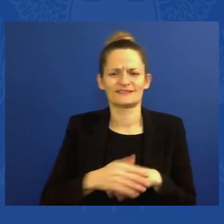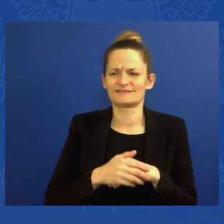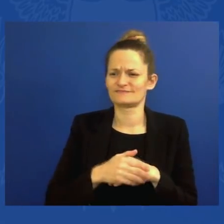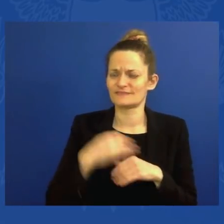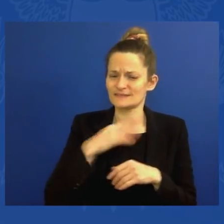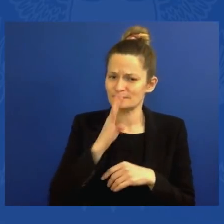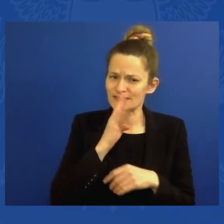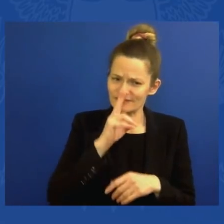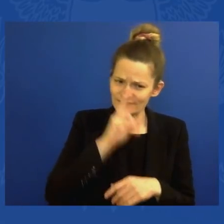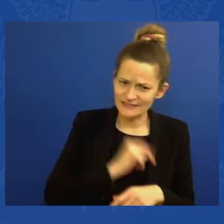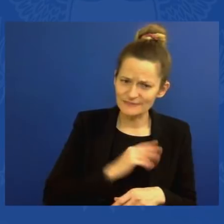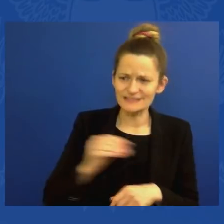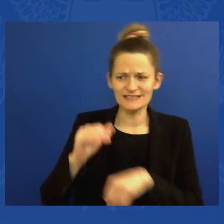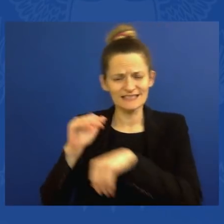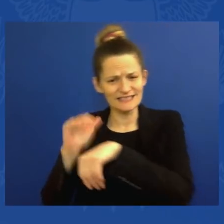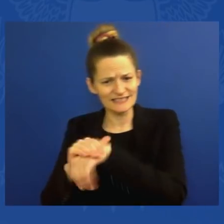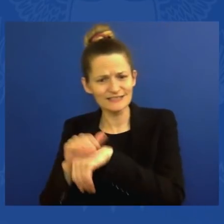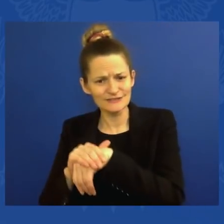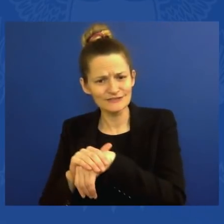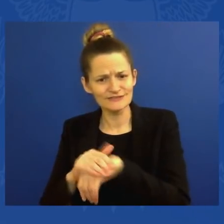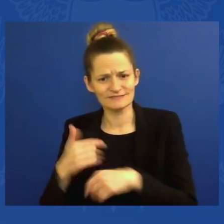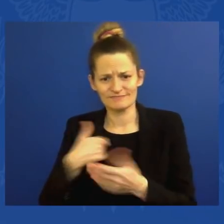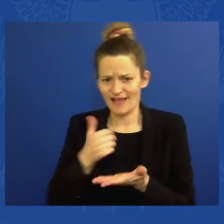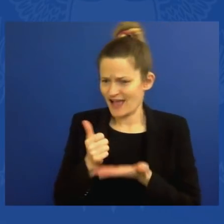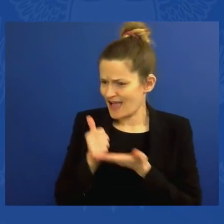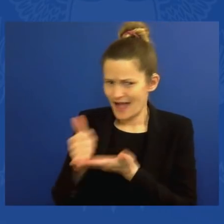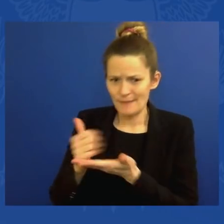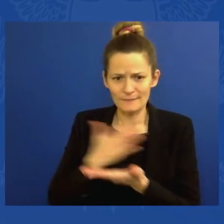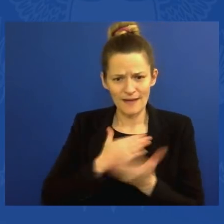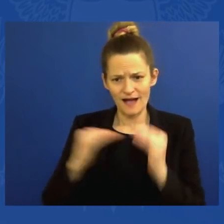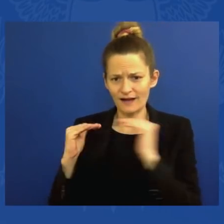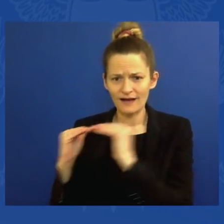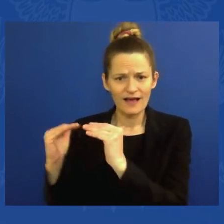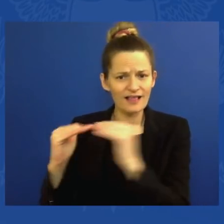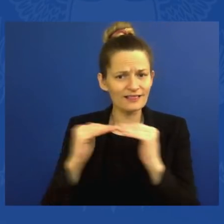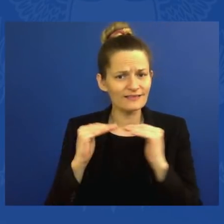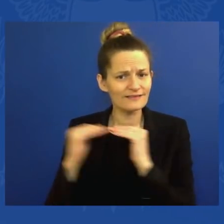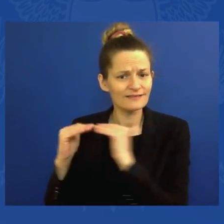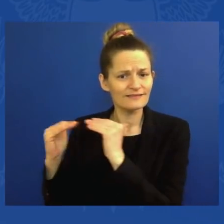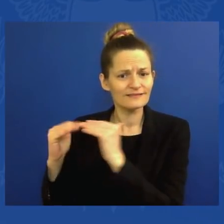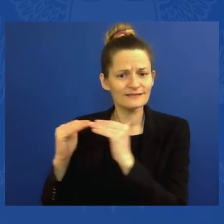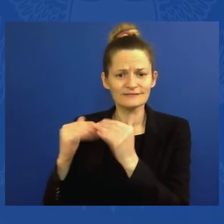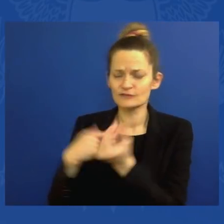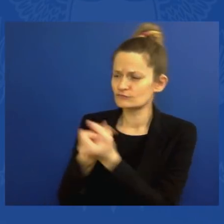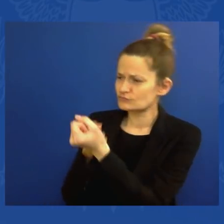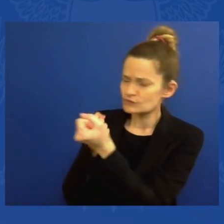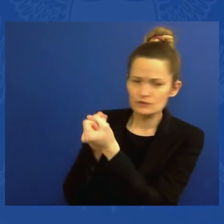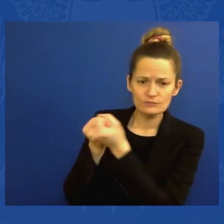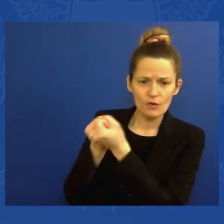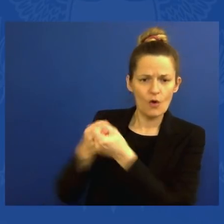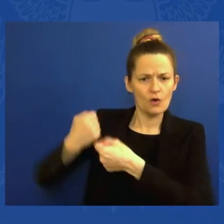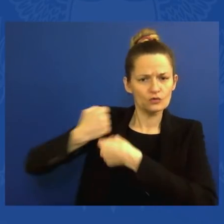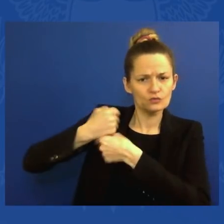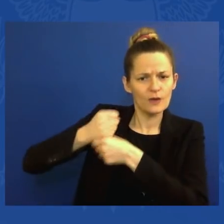My story and so many others of first generation Americans would not be possible without the important,